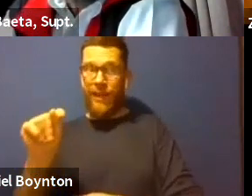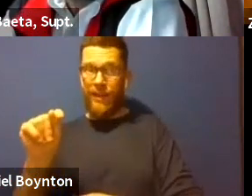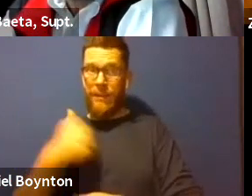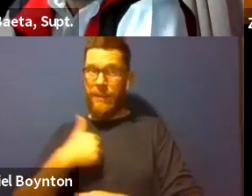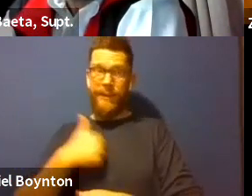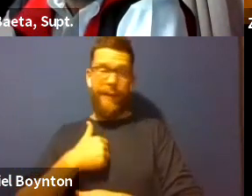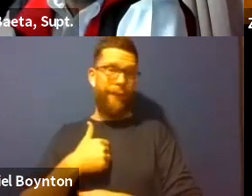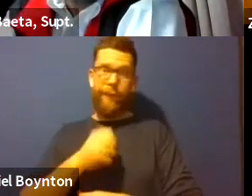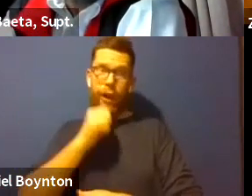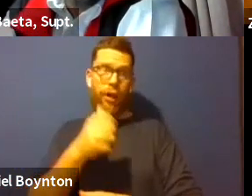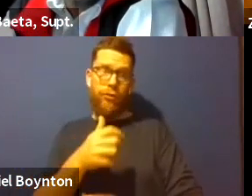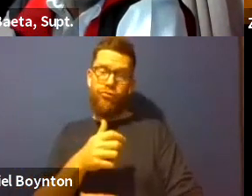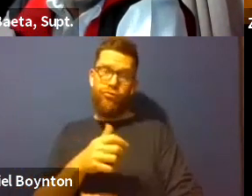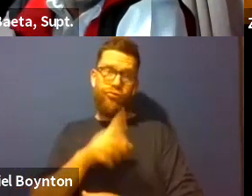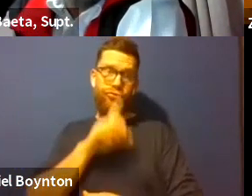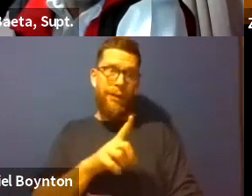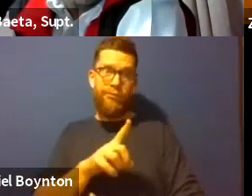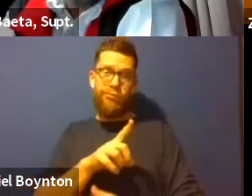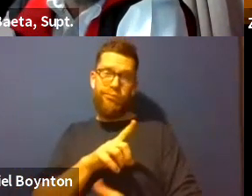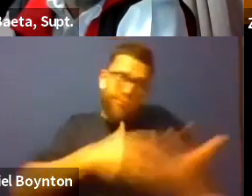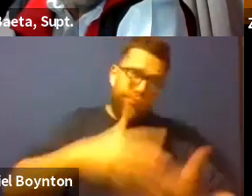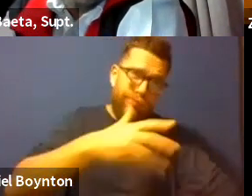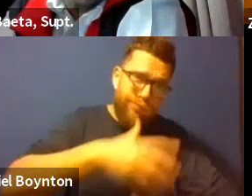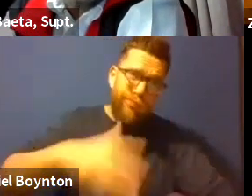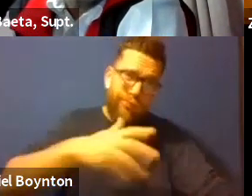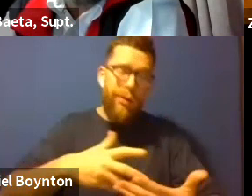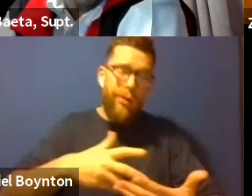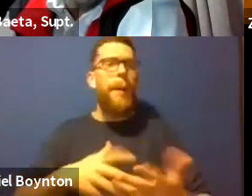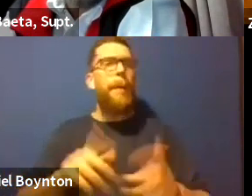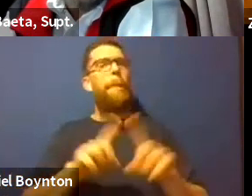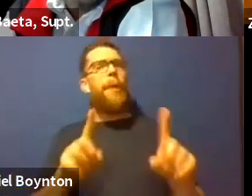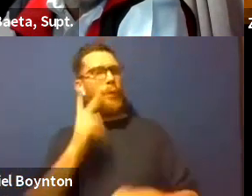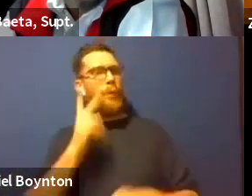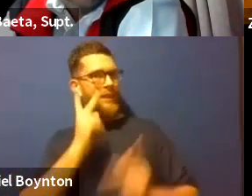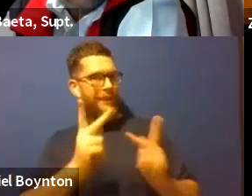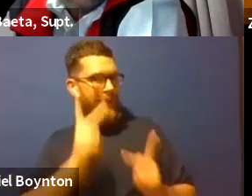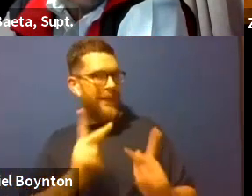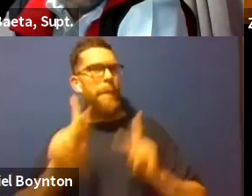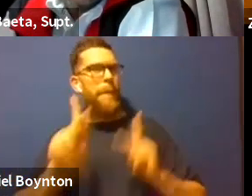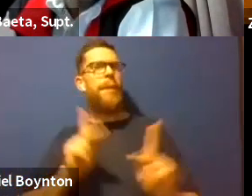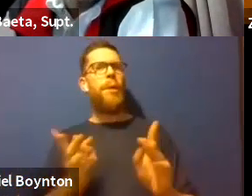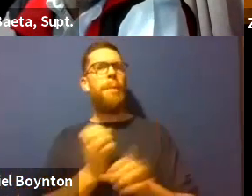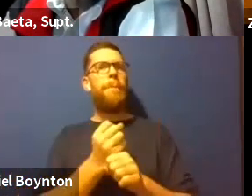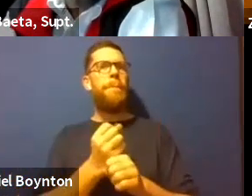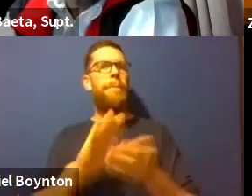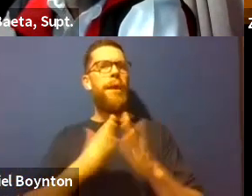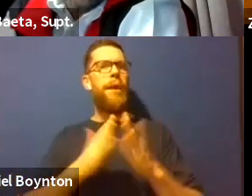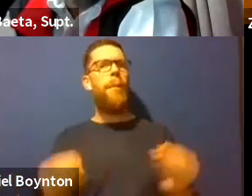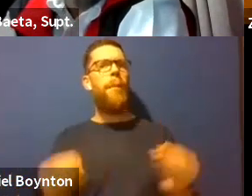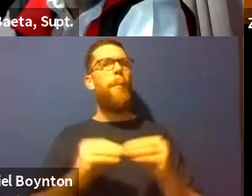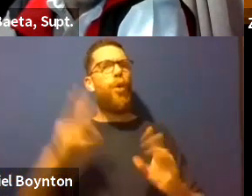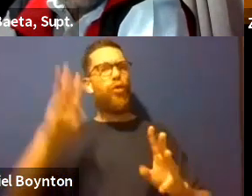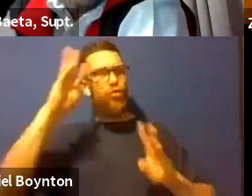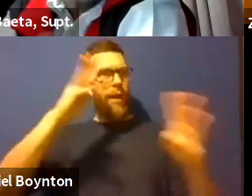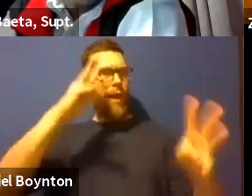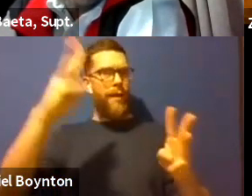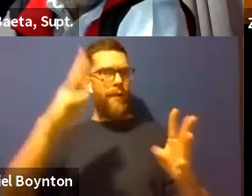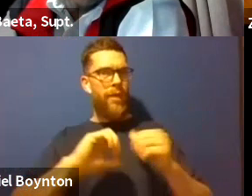Joe Baeta, Supt. : Is what you see is that people become creative in their approach to teaching and learning. And so that moves us as a district.